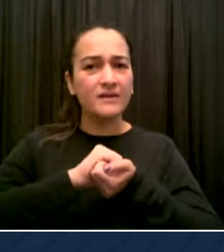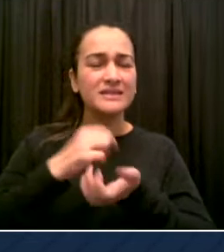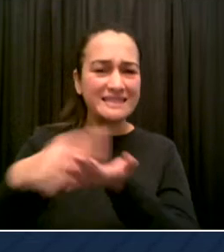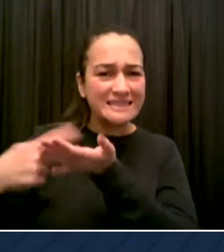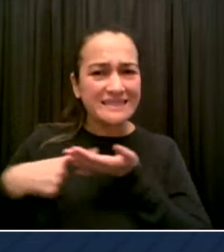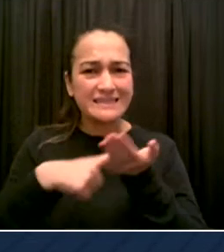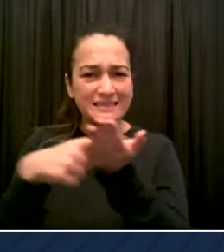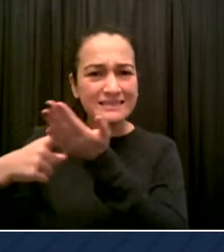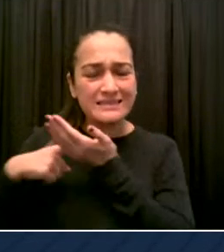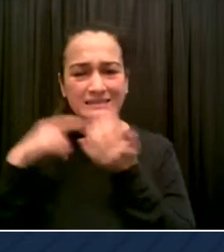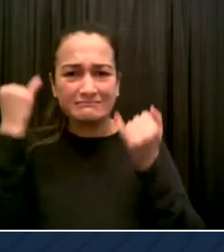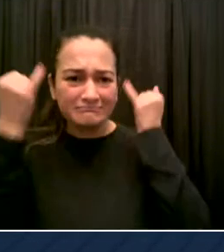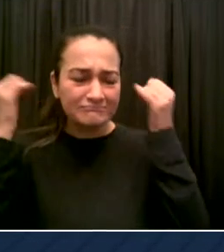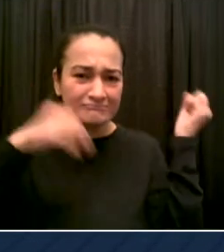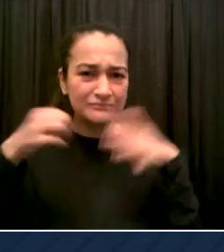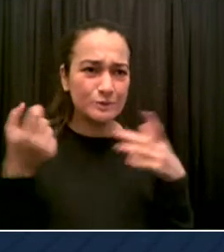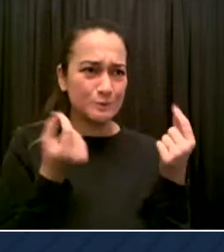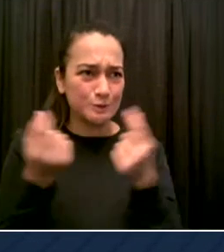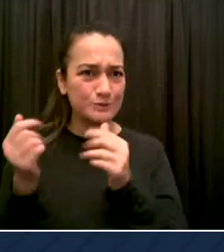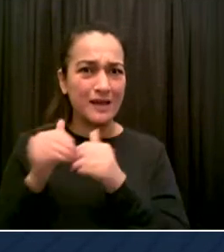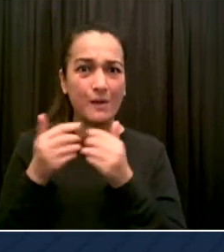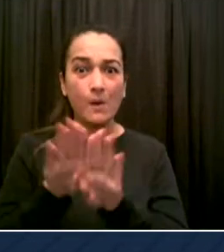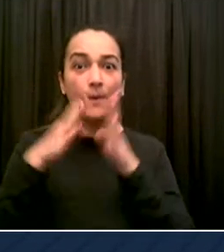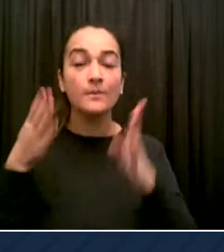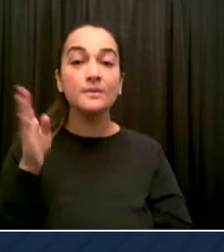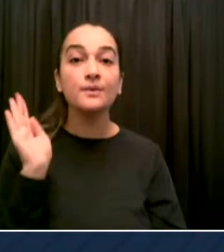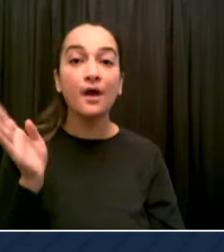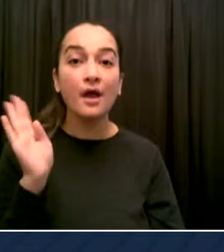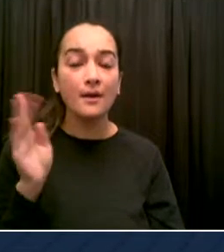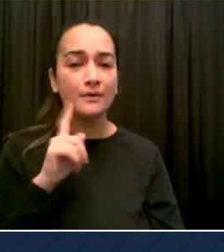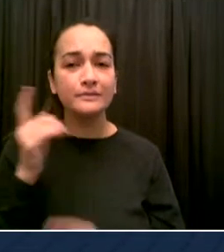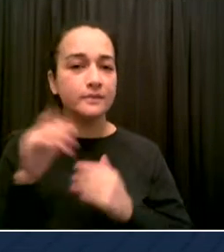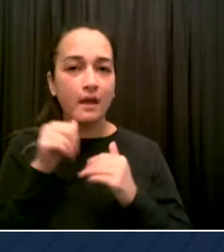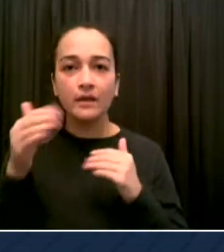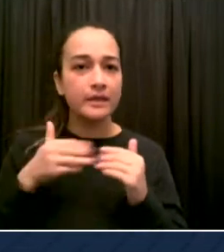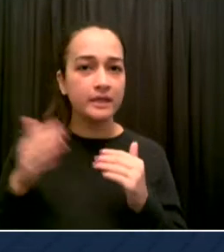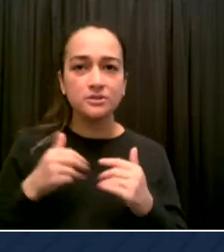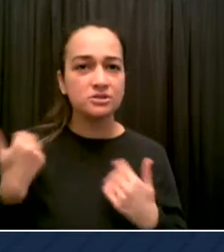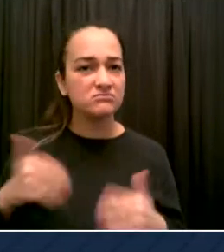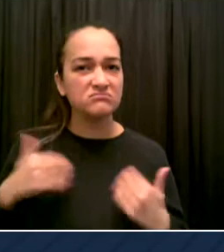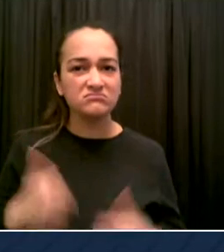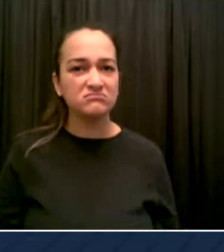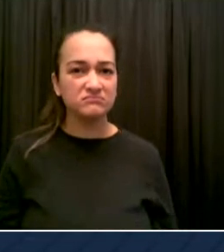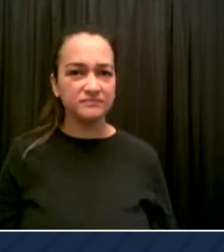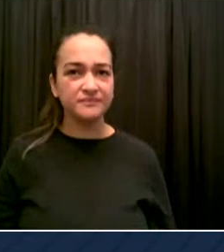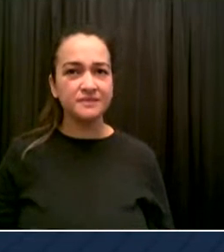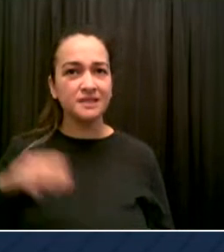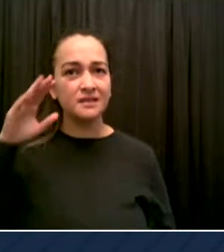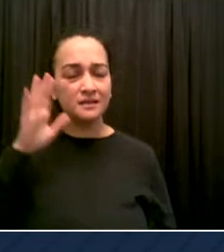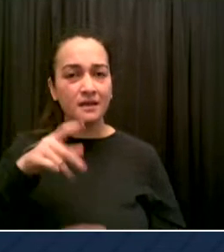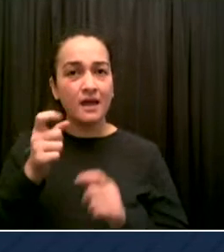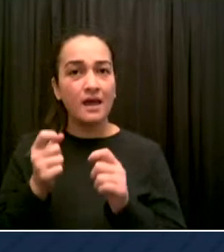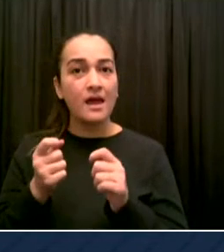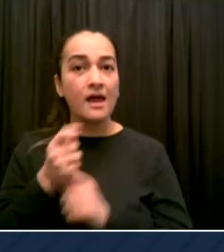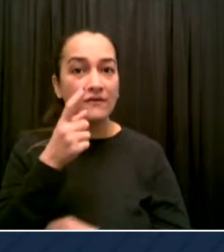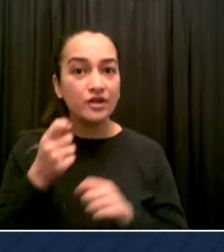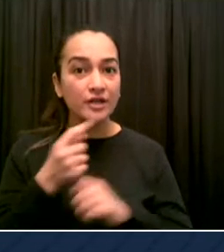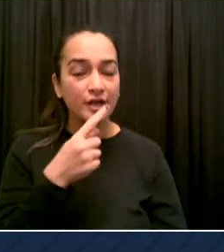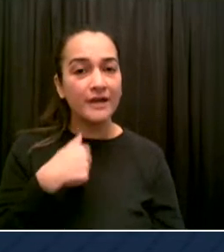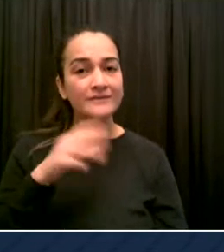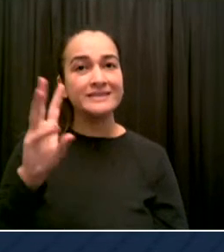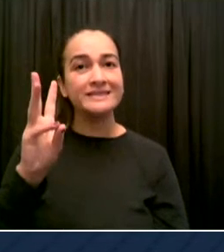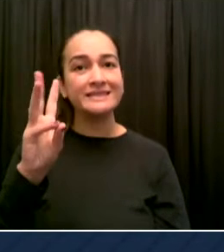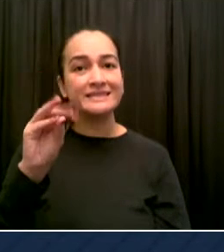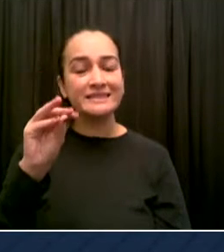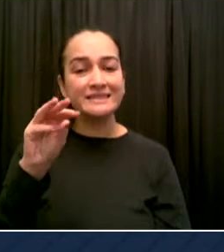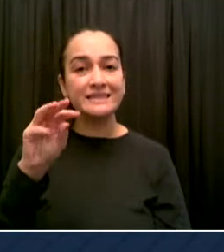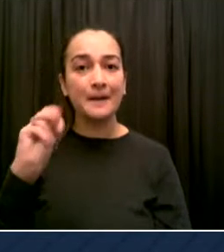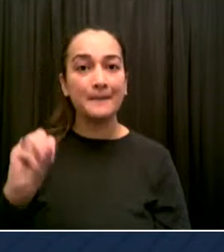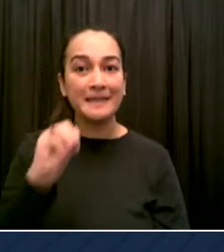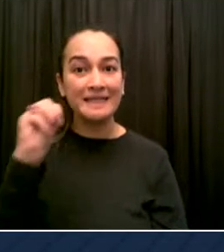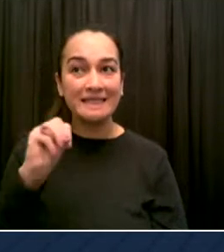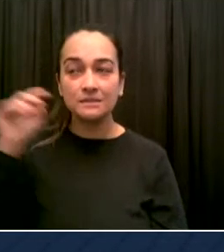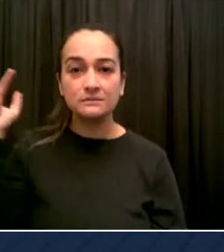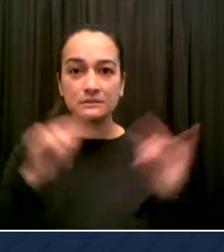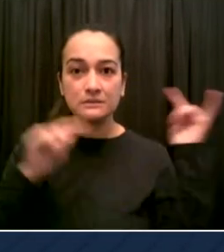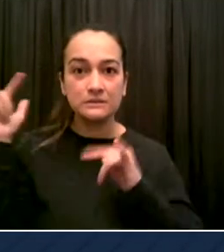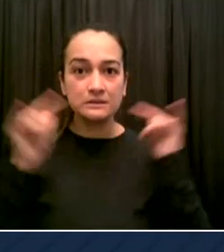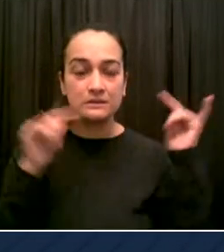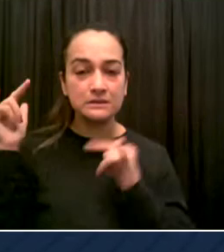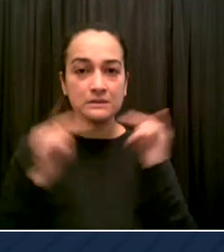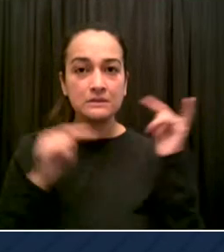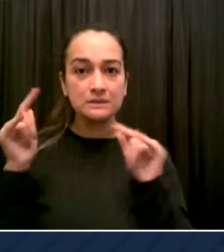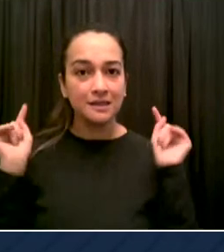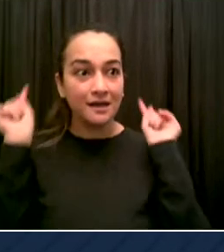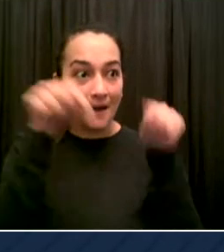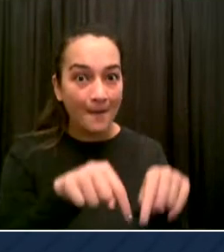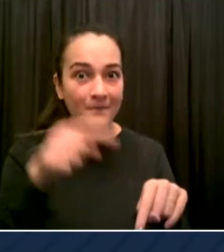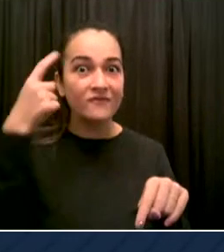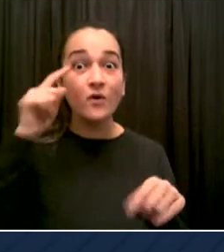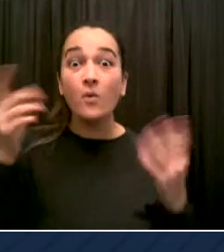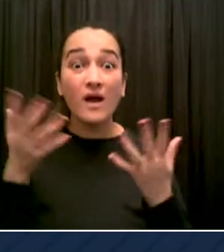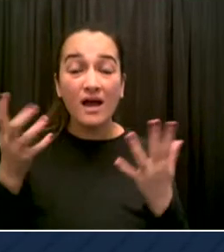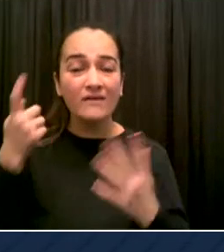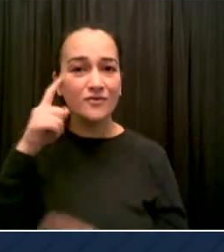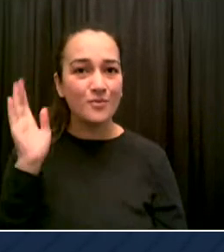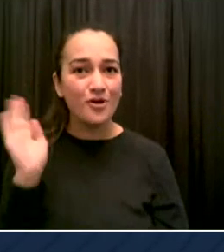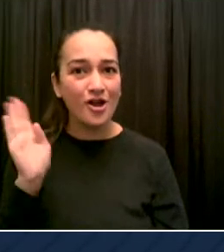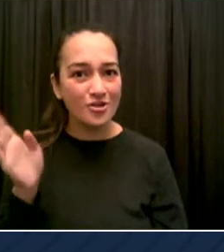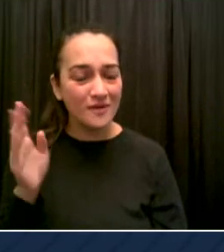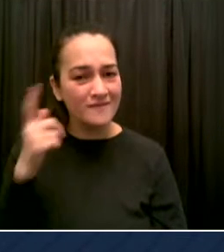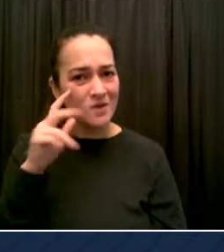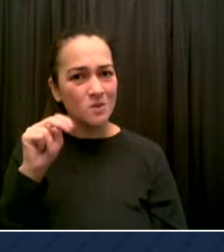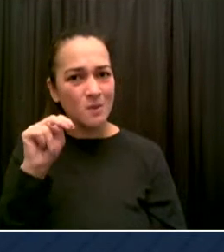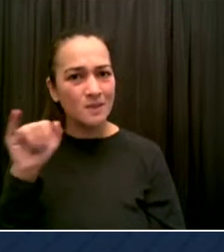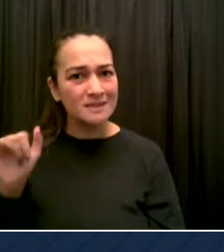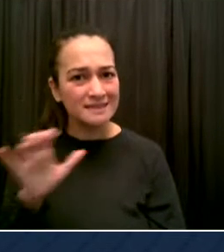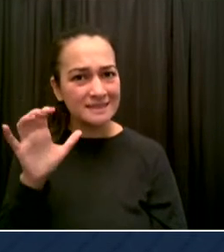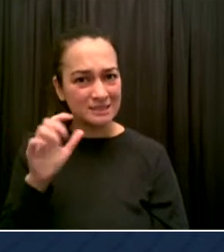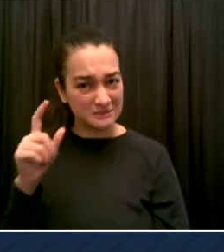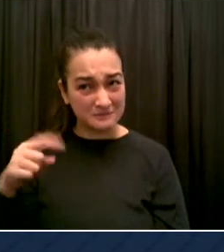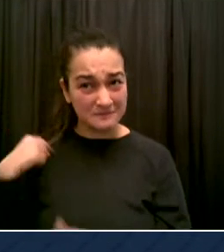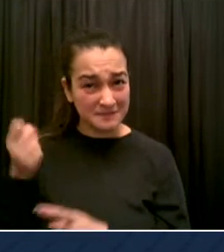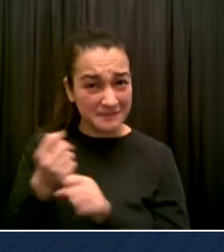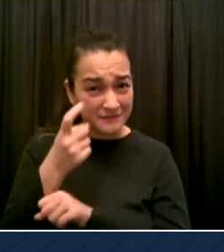THE OWHLE TEAM, HOW IMPORTANT